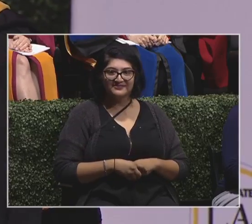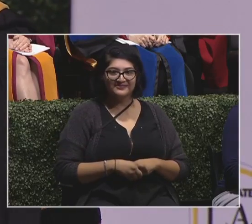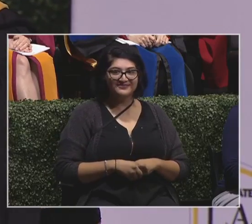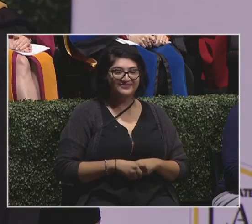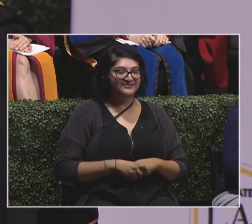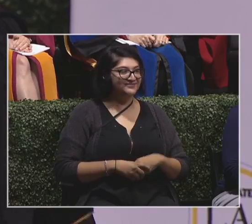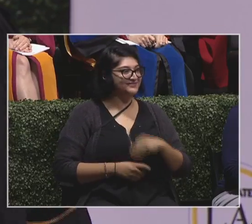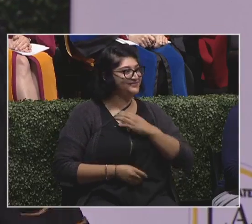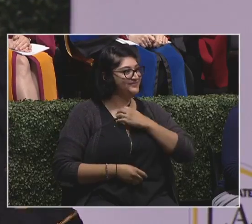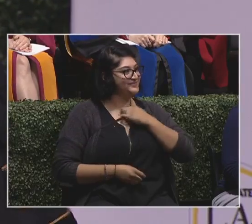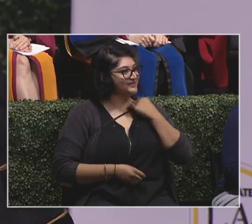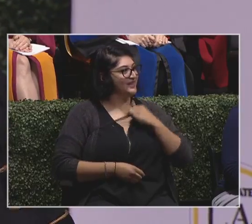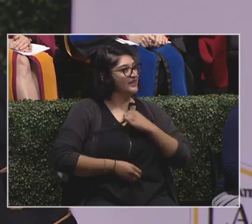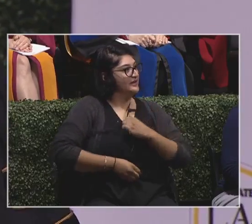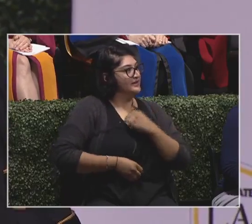ALL RIGHT, THANK YOU ALL SO